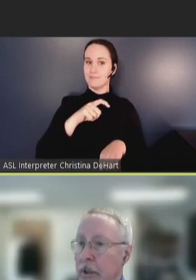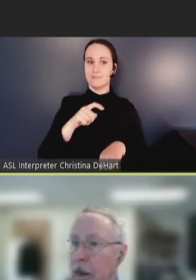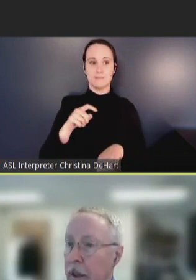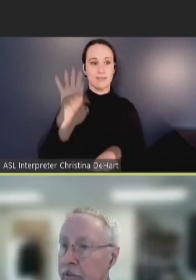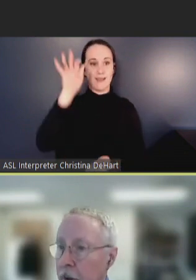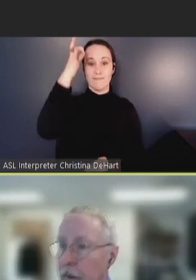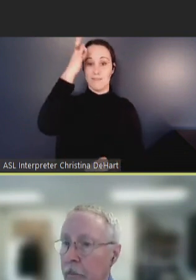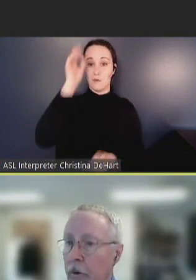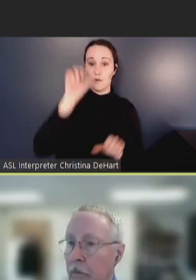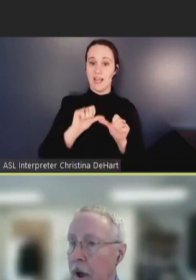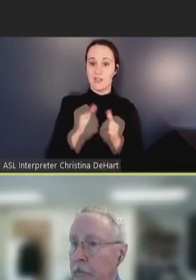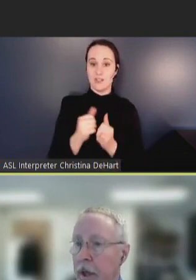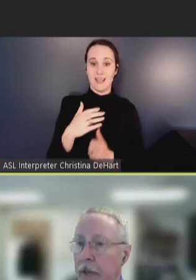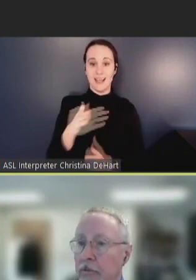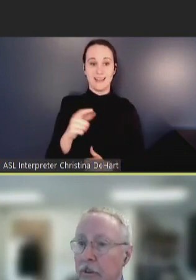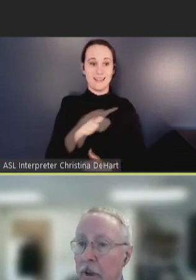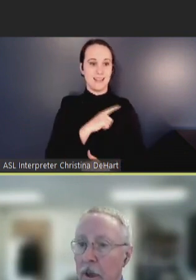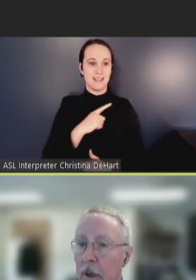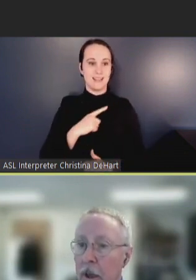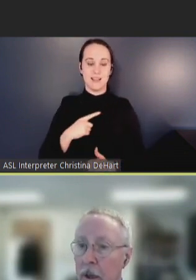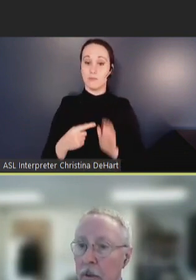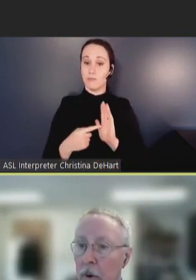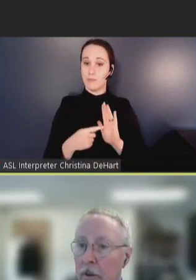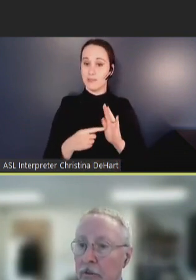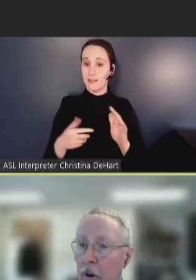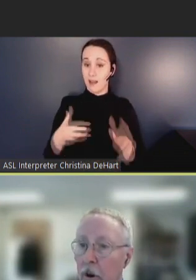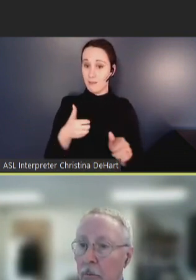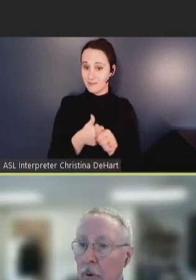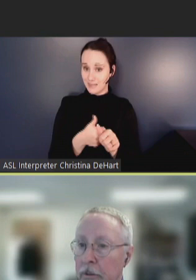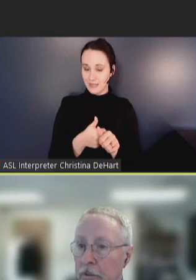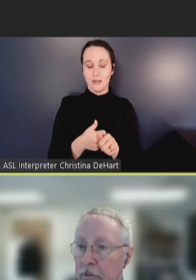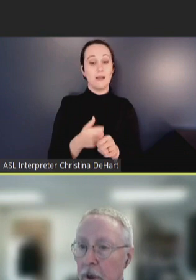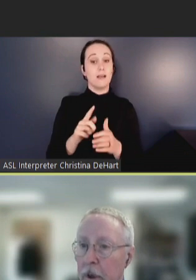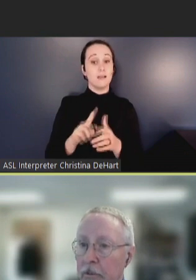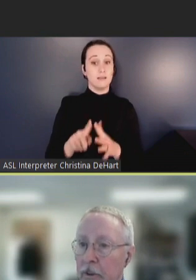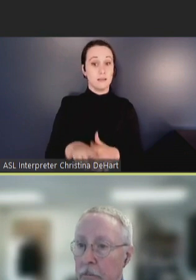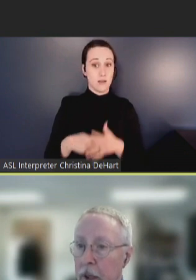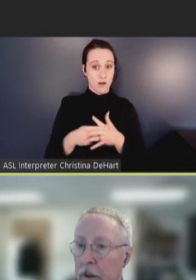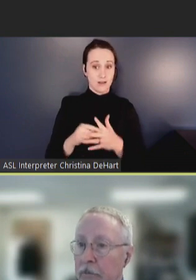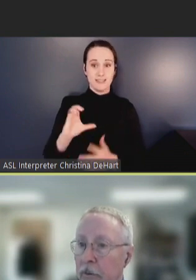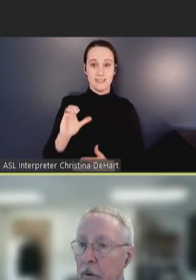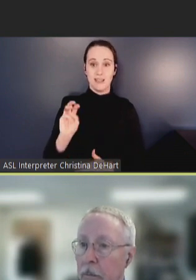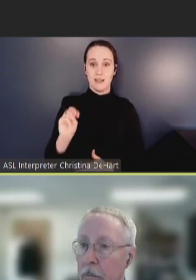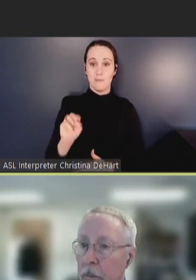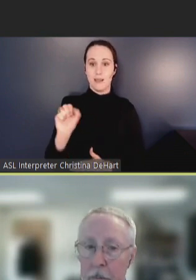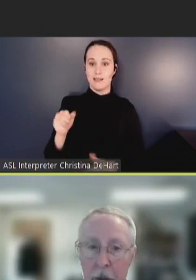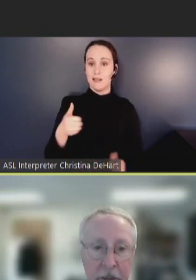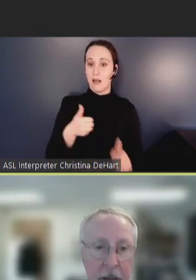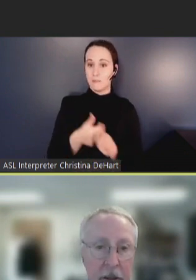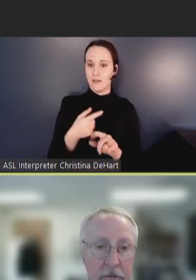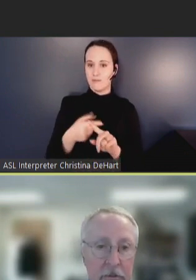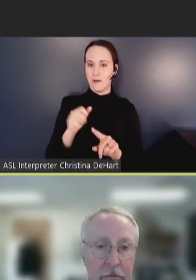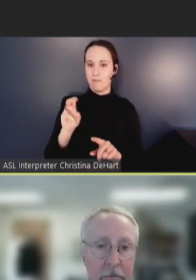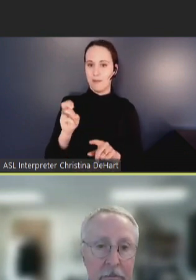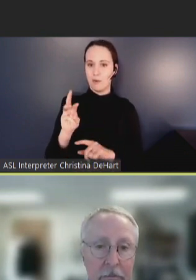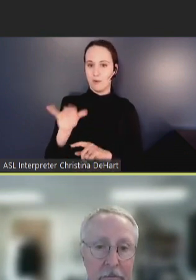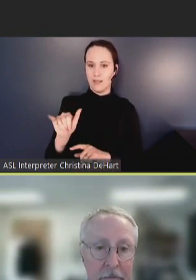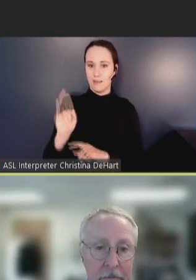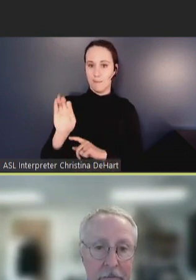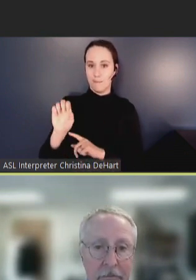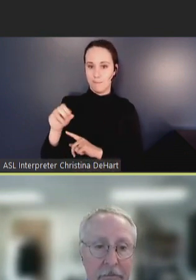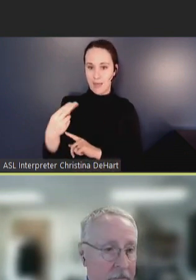and liaison member updates. And we're going to start with the CMS update from Mary Beth Hance.